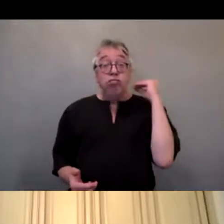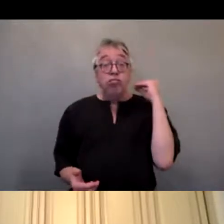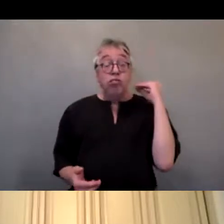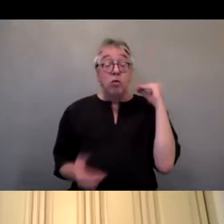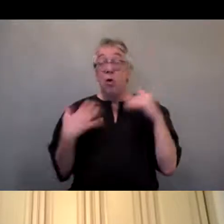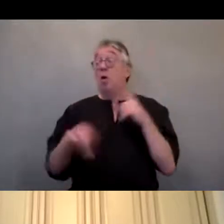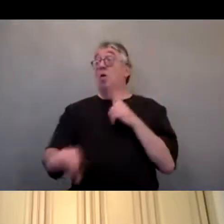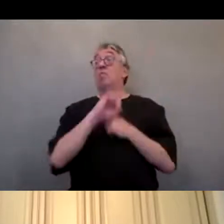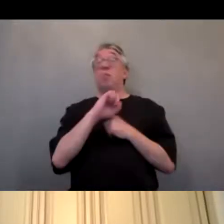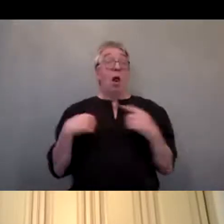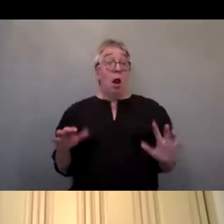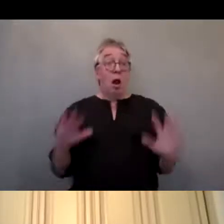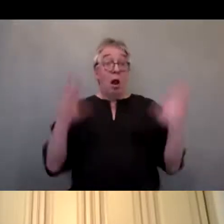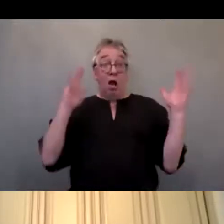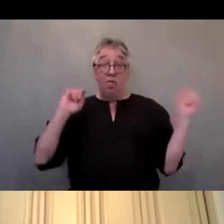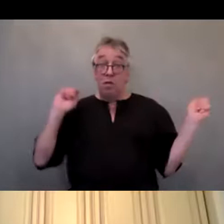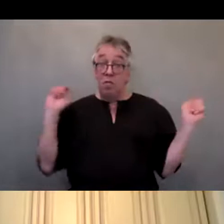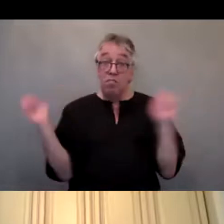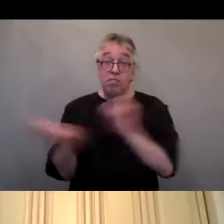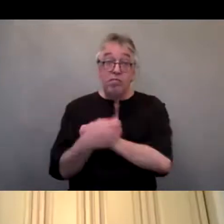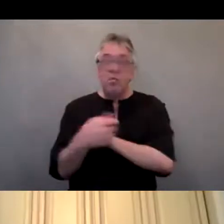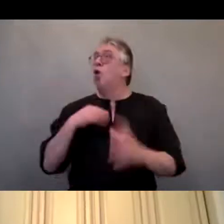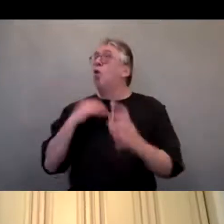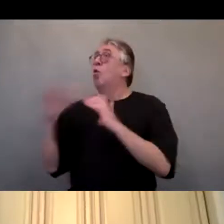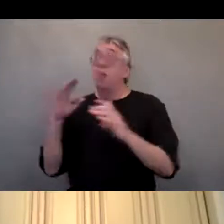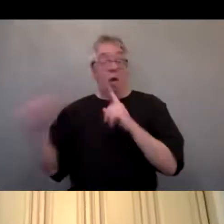profound hearing loss which of course totally changed my life and how I